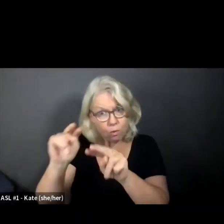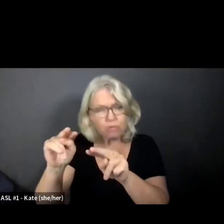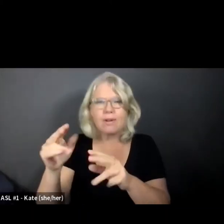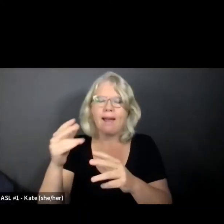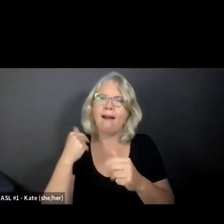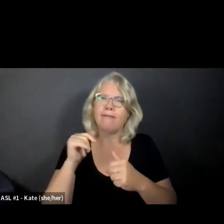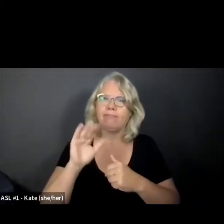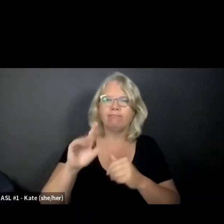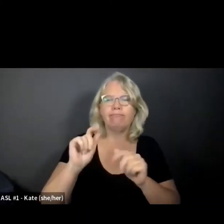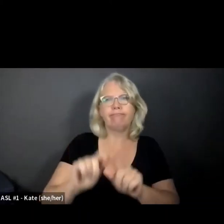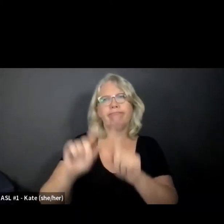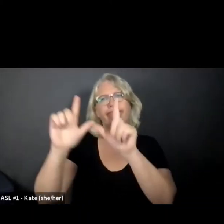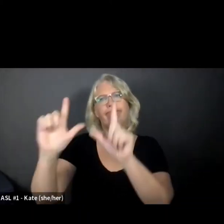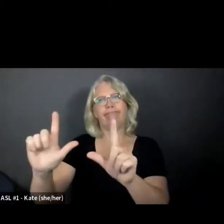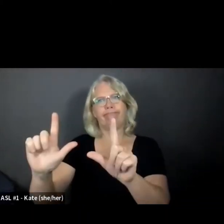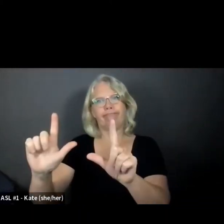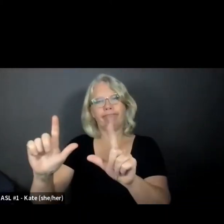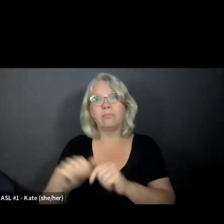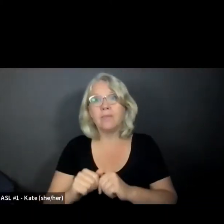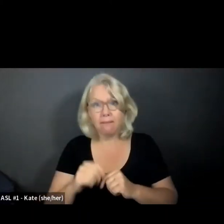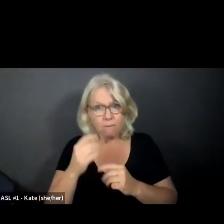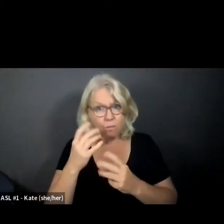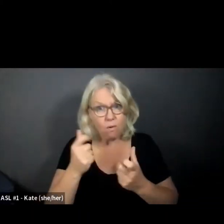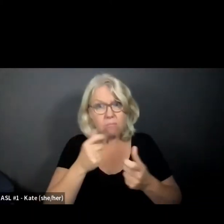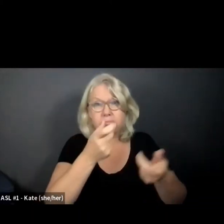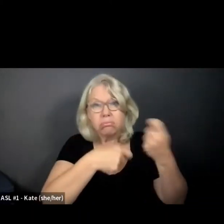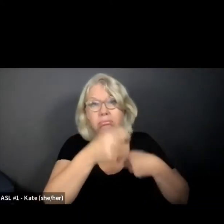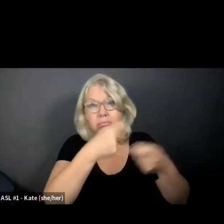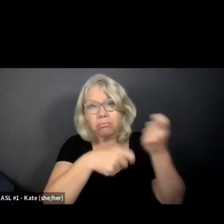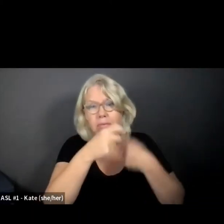YOU CAN KEEP THE WINDOW IN VIEW BY PINNING IT.